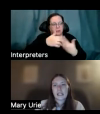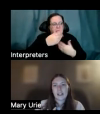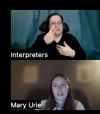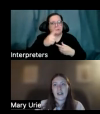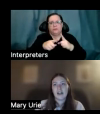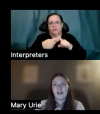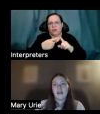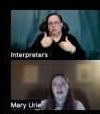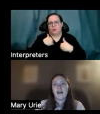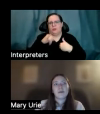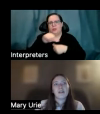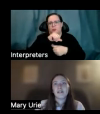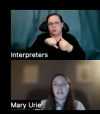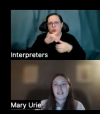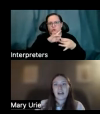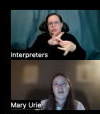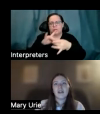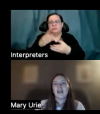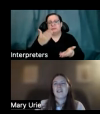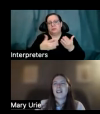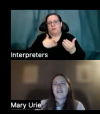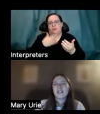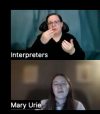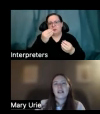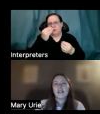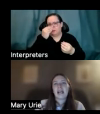connection. She might feel left out and just kind of explaining